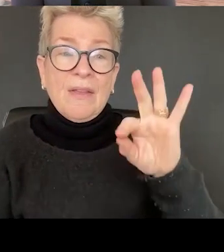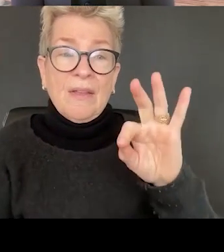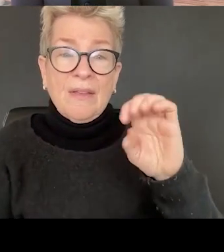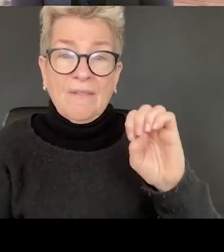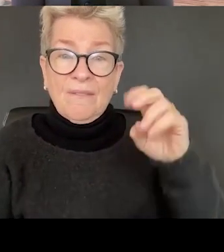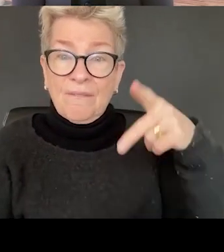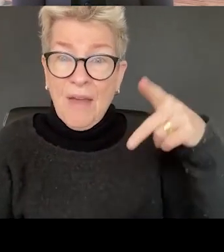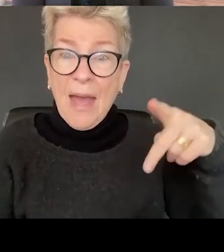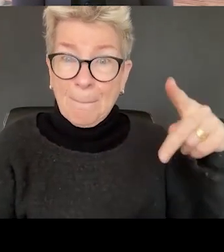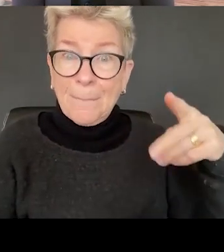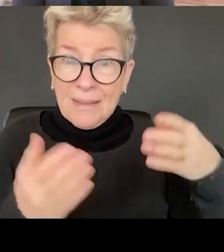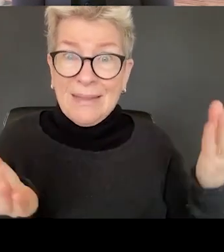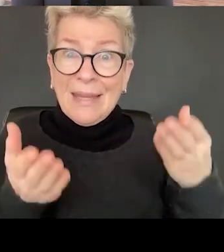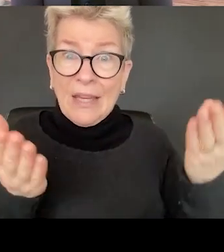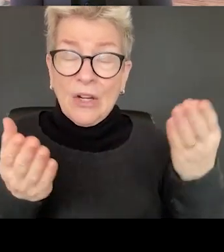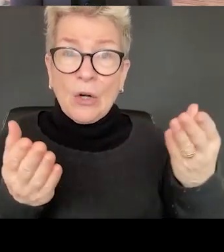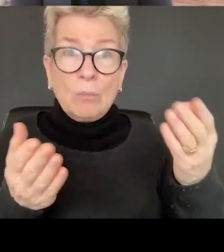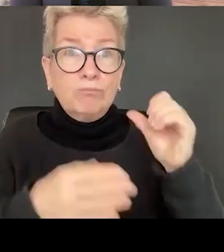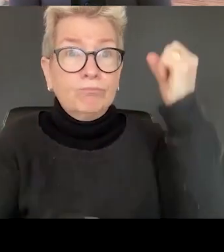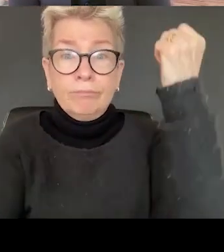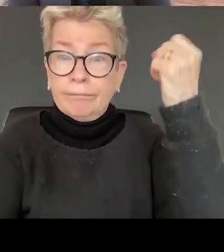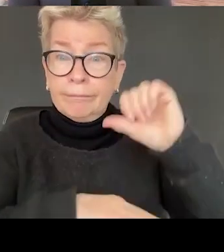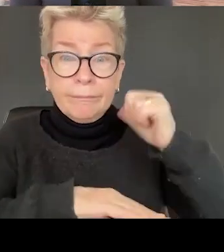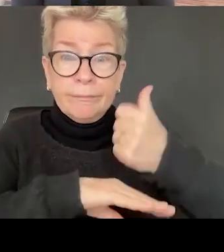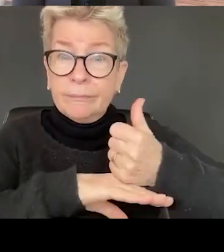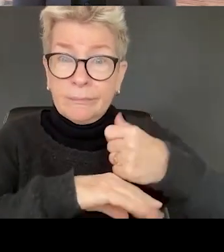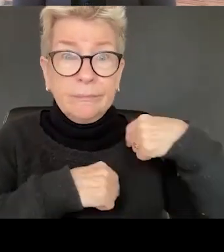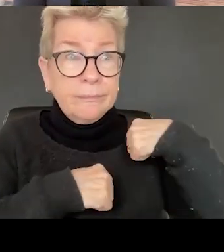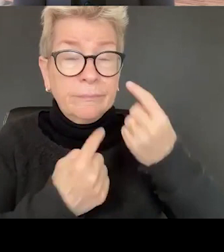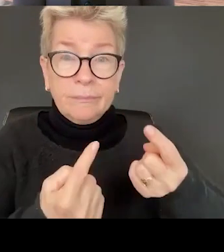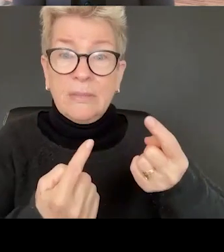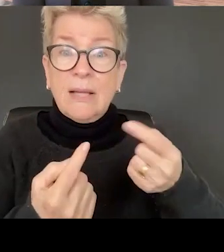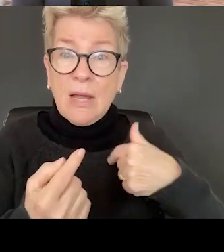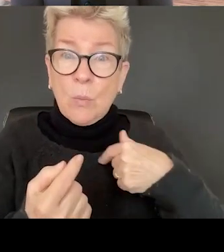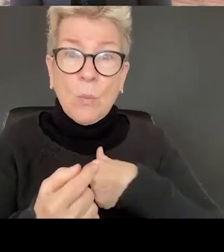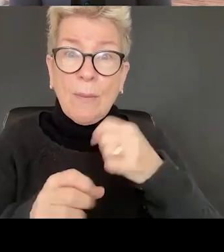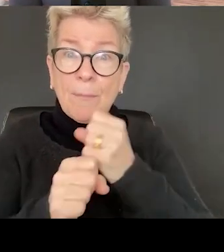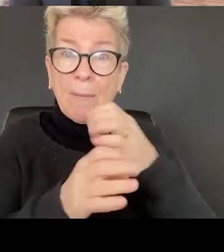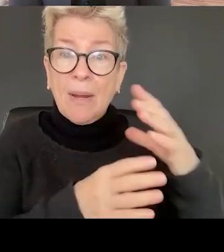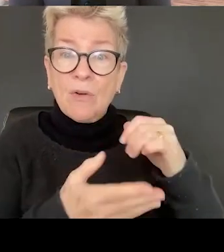that we have existed, we do exist, and we are prepared to help districts and